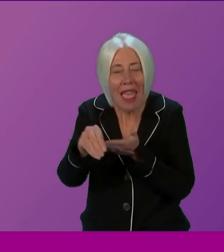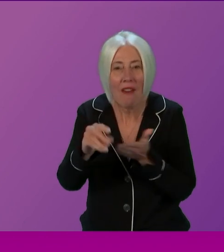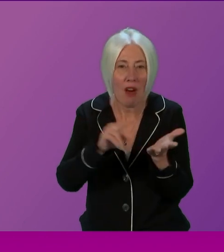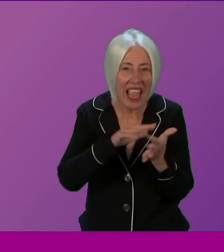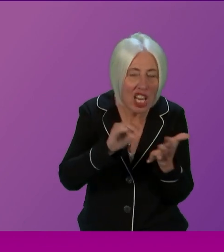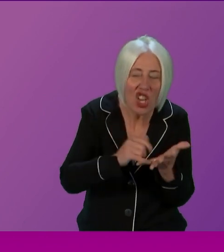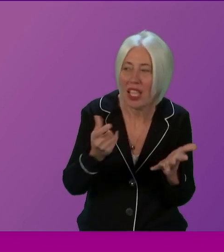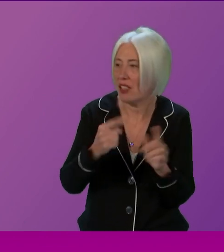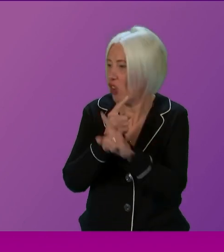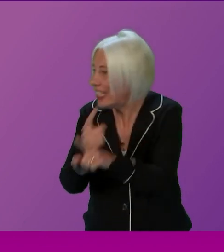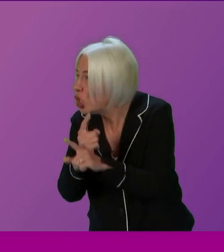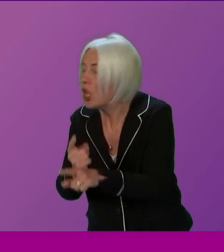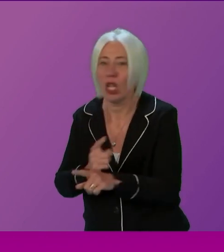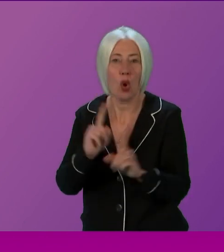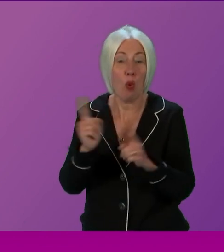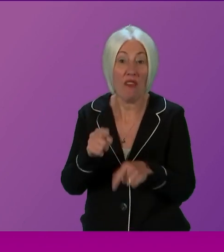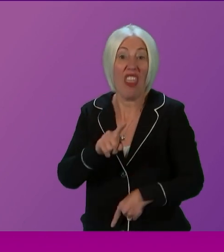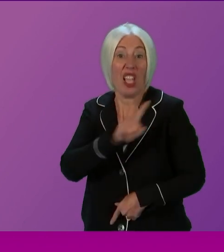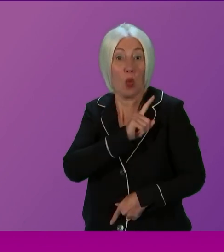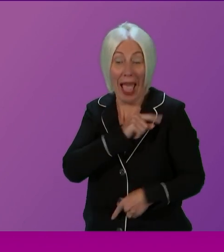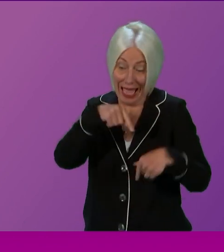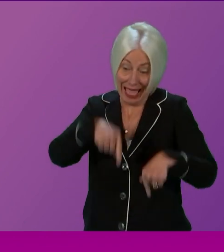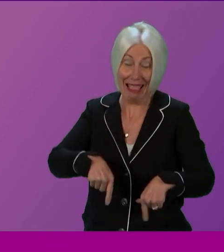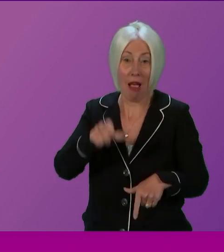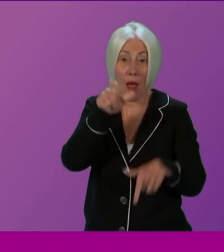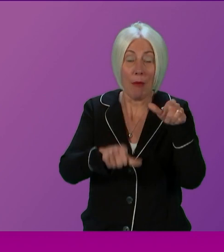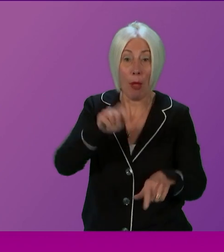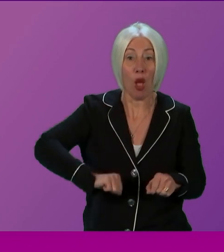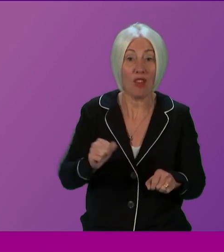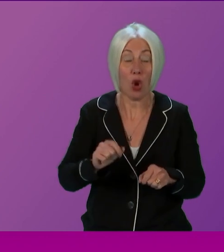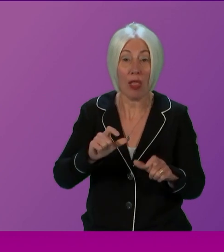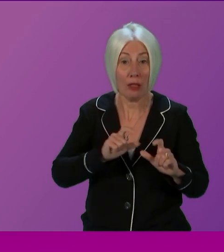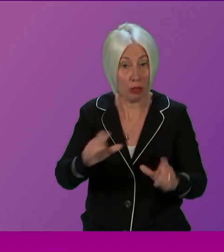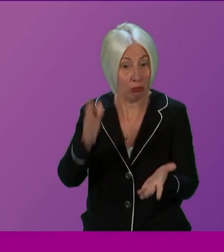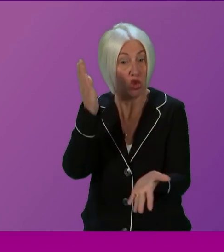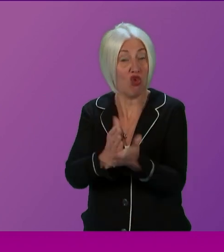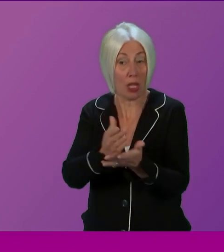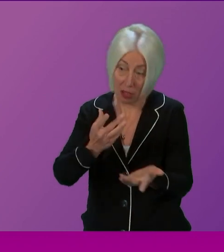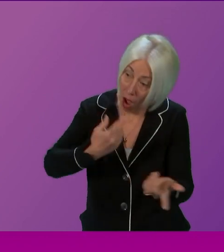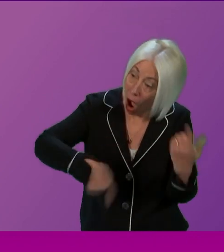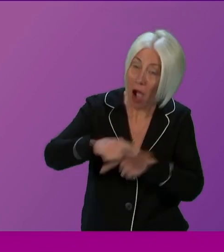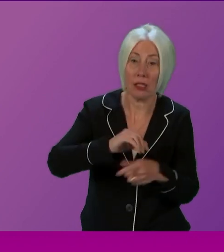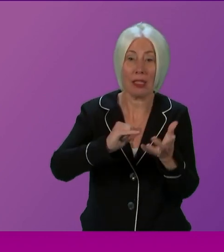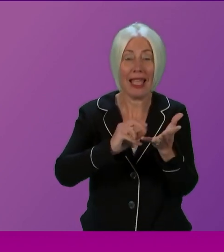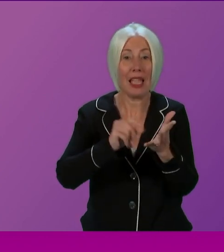teachers—and that is one of the many reasons why the people of Scotland continue to put their trust in this SNP Scottish Government.